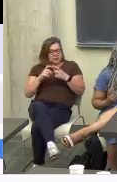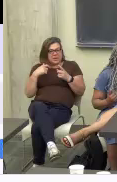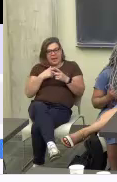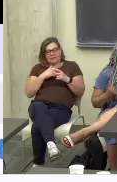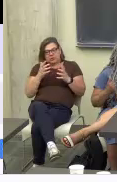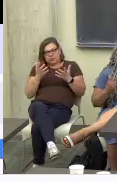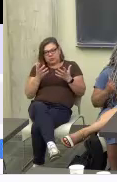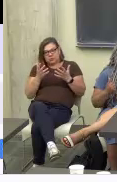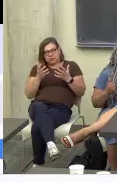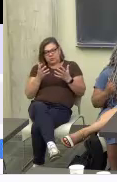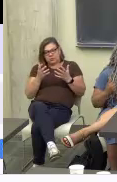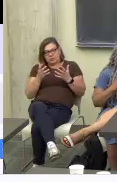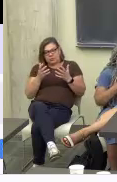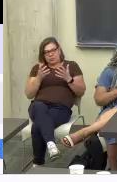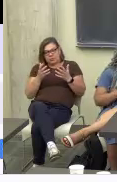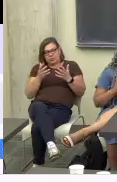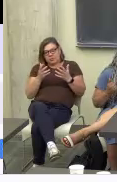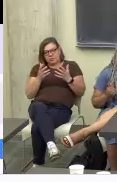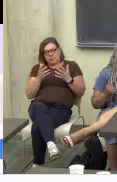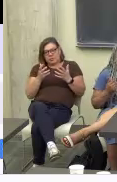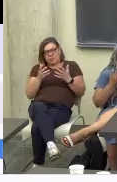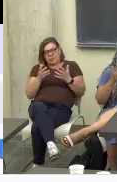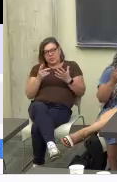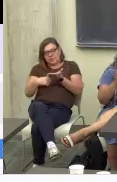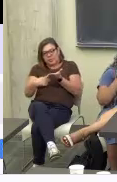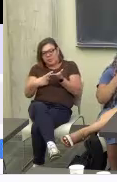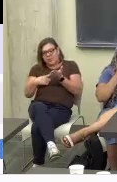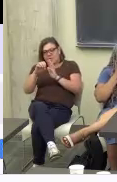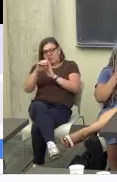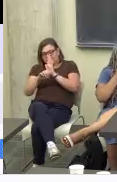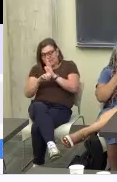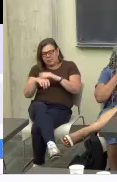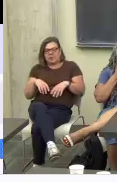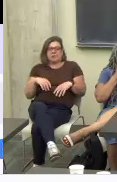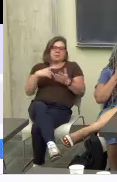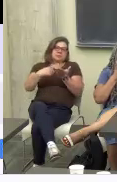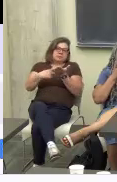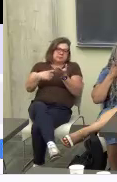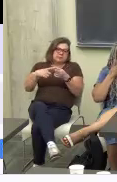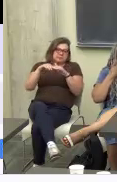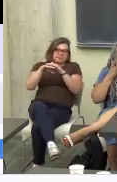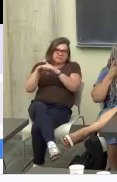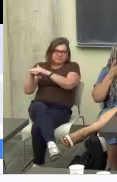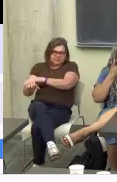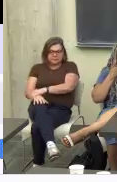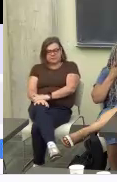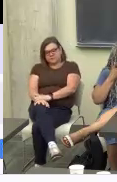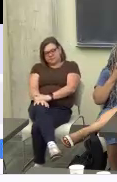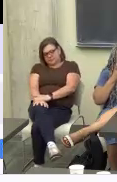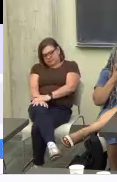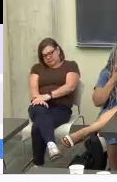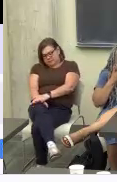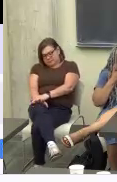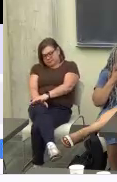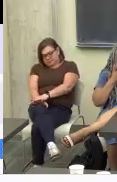The information about ethics, the information about accessibility. In the same and similar